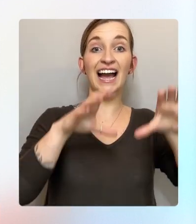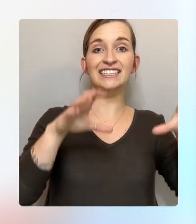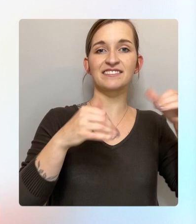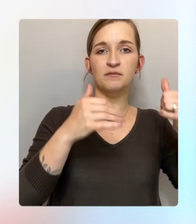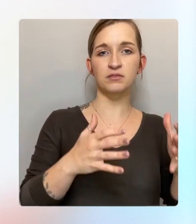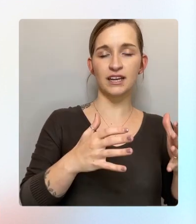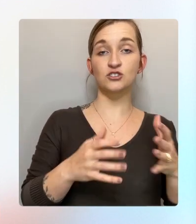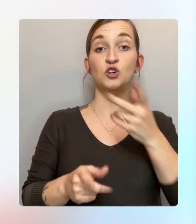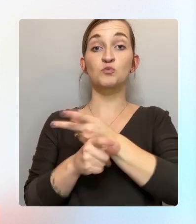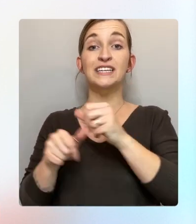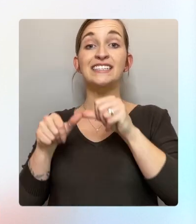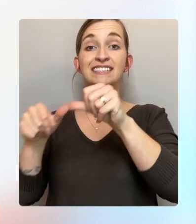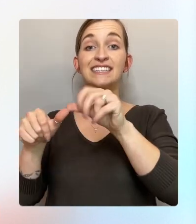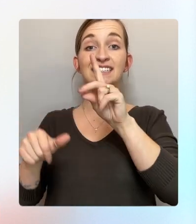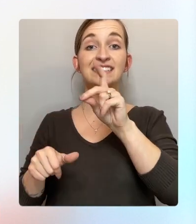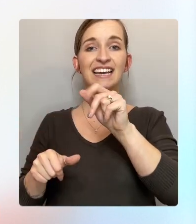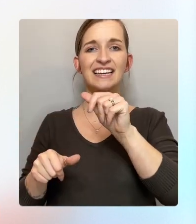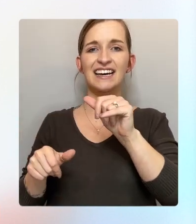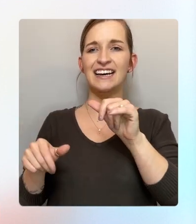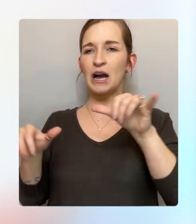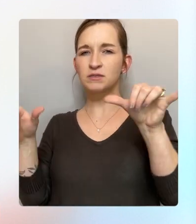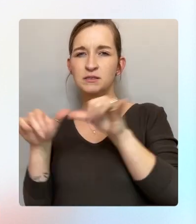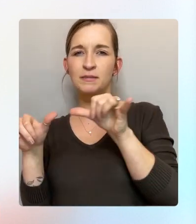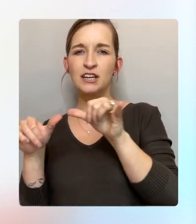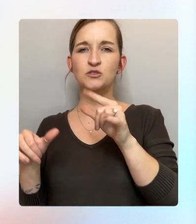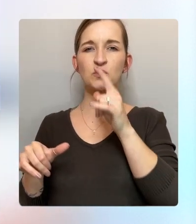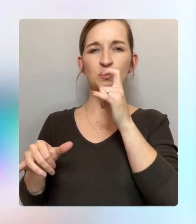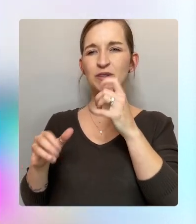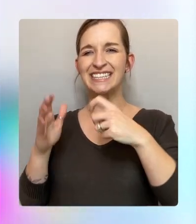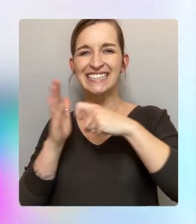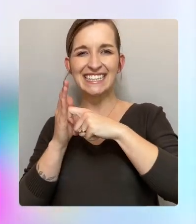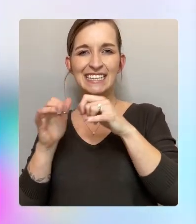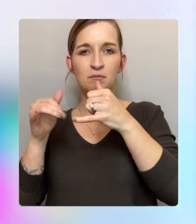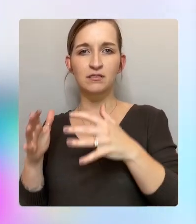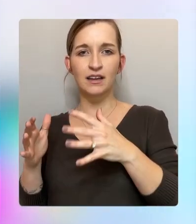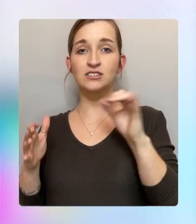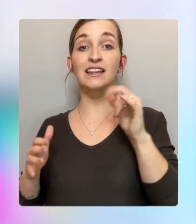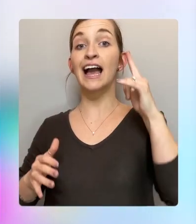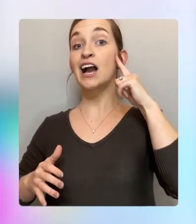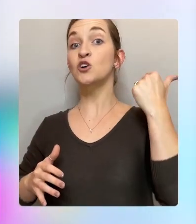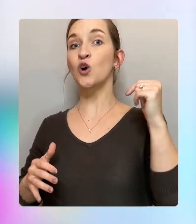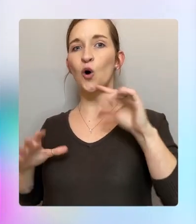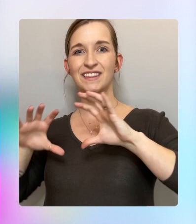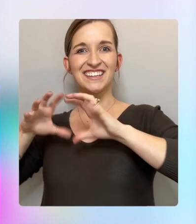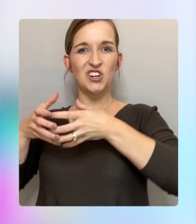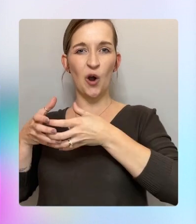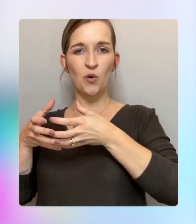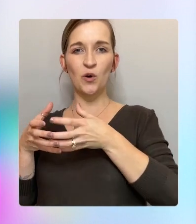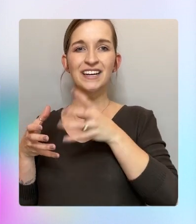and key periods of new user acquisition, like the holidays. We've covered a lot today.